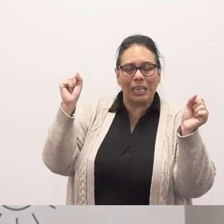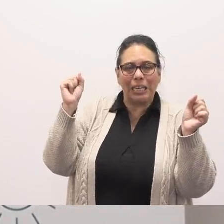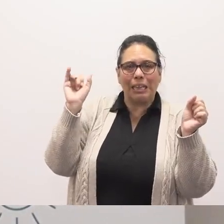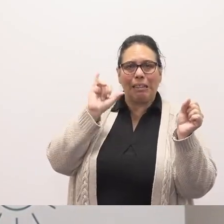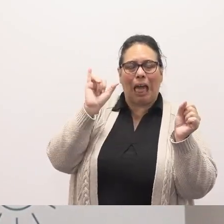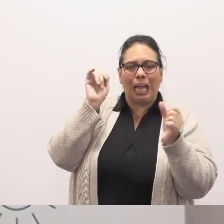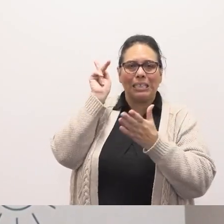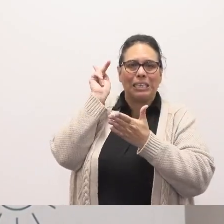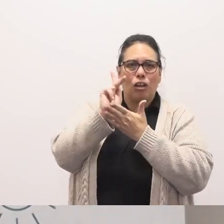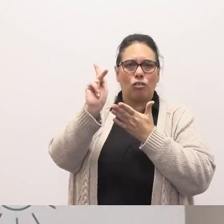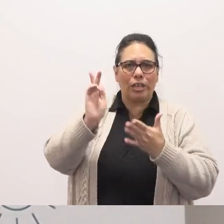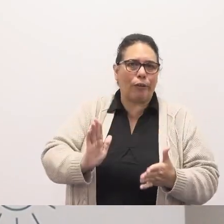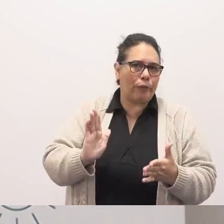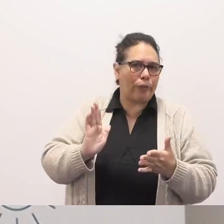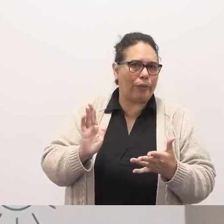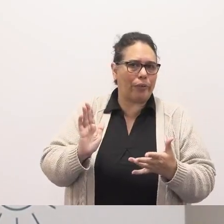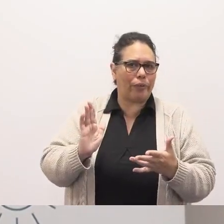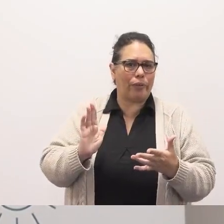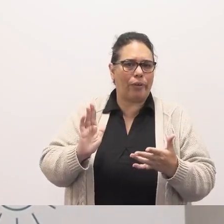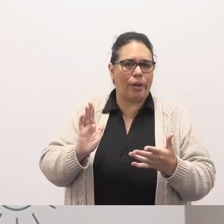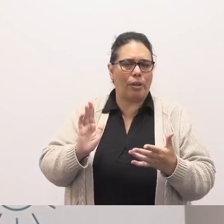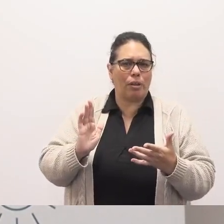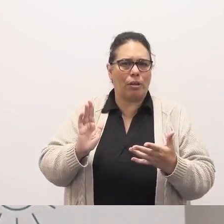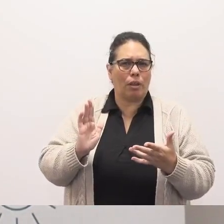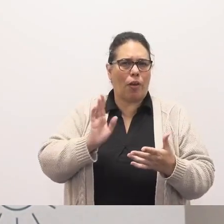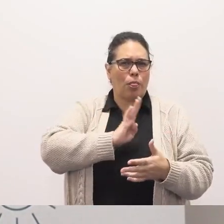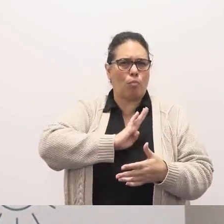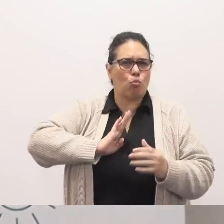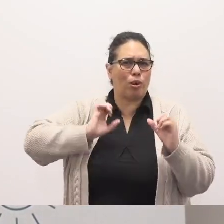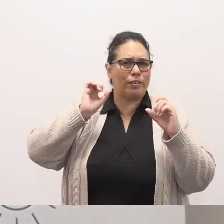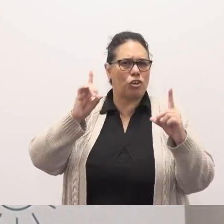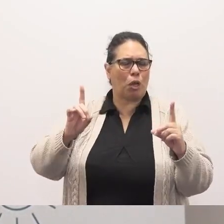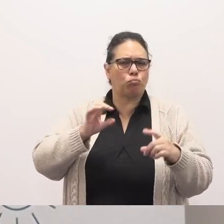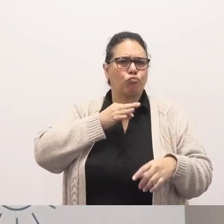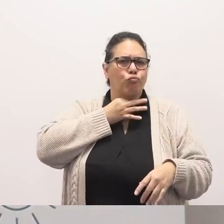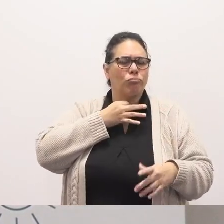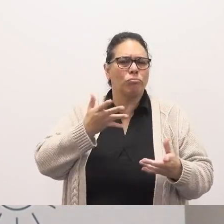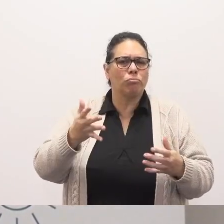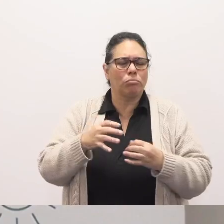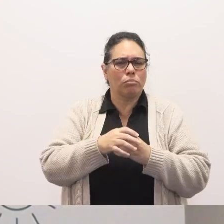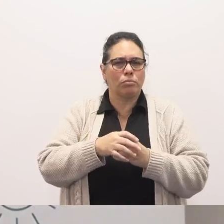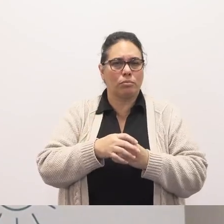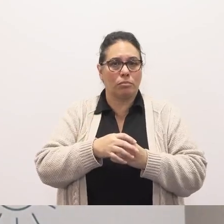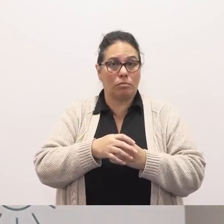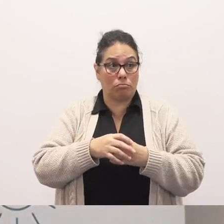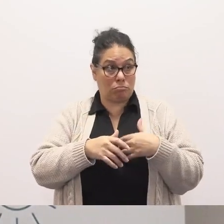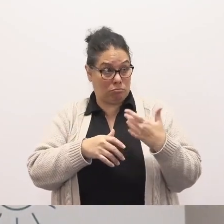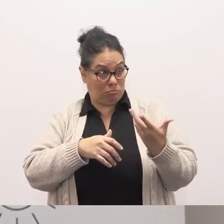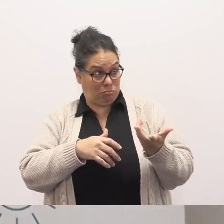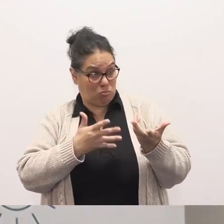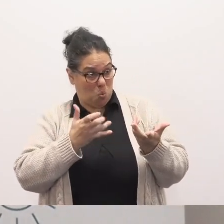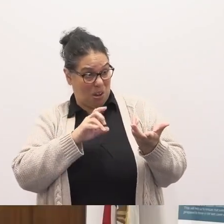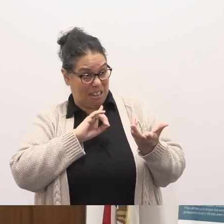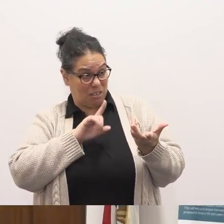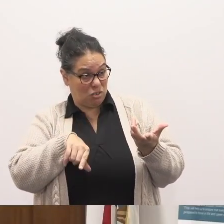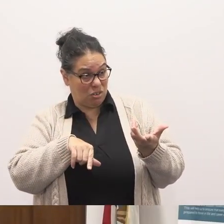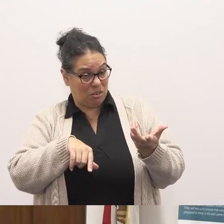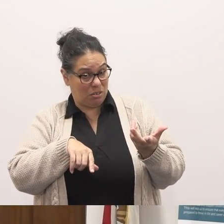and Secretary of the Board of Education? Jeff, do you wanna answer that question?